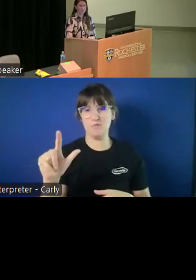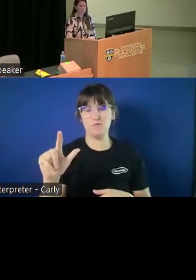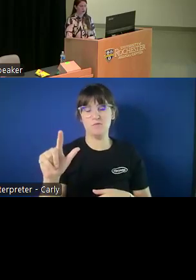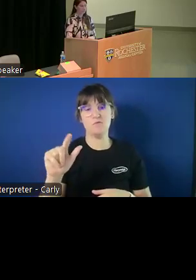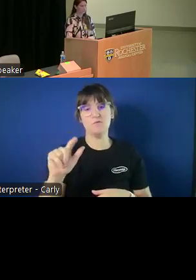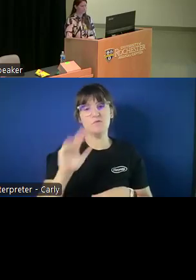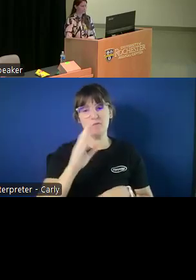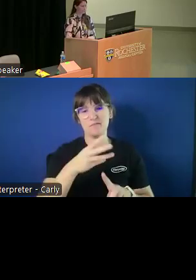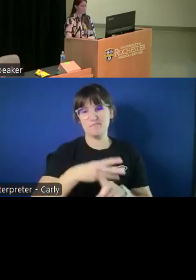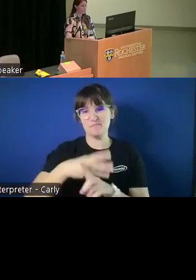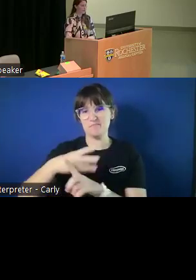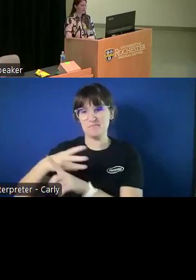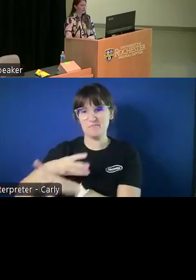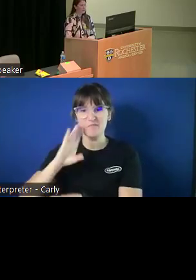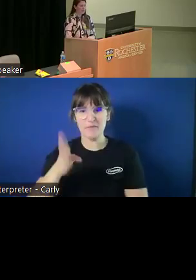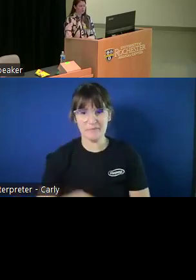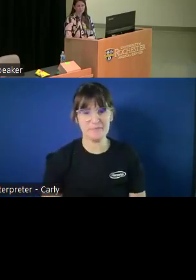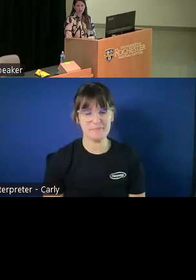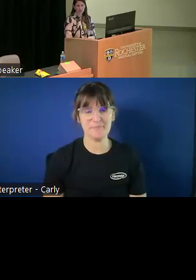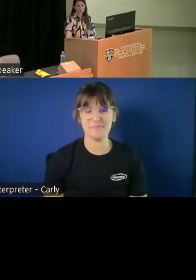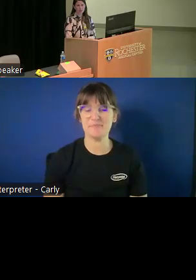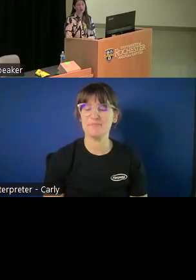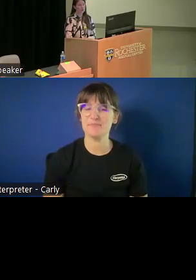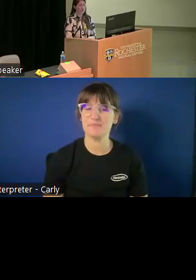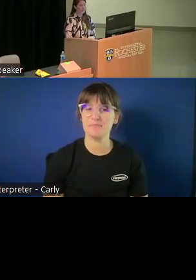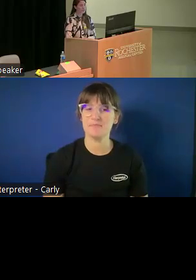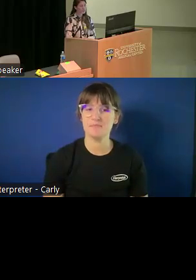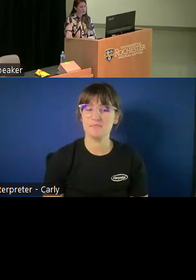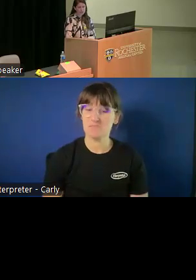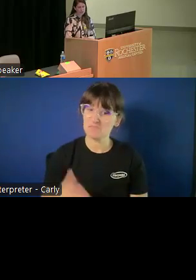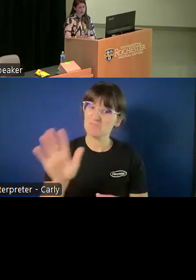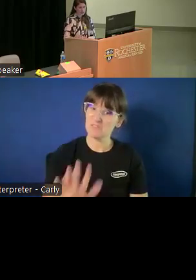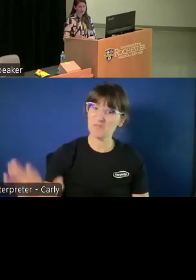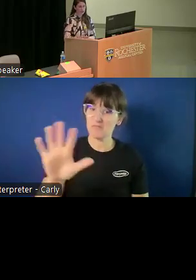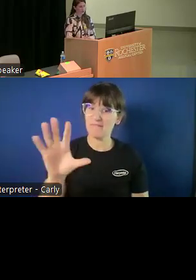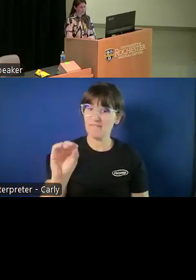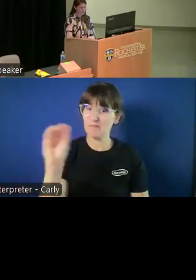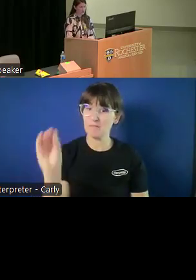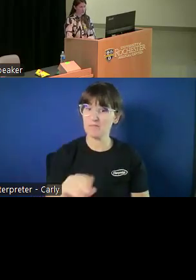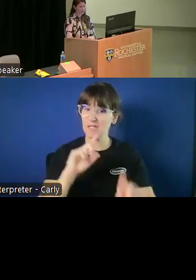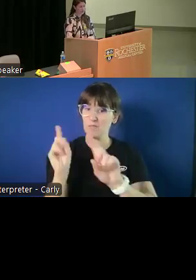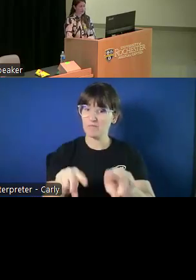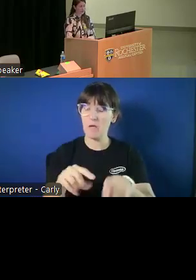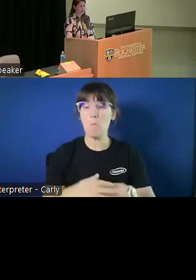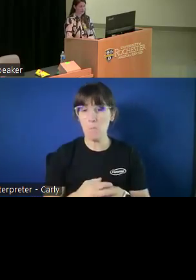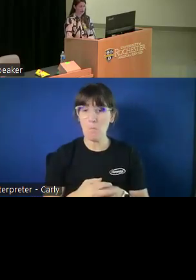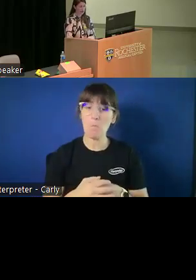in the fall we've had a really good response rate about 50% uh that pretty much reflects a national